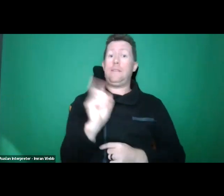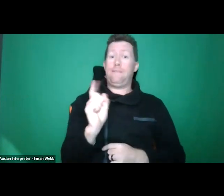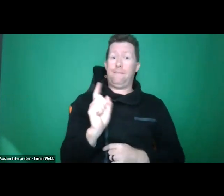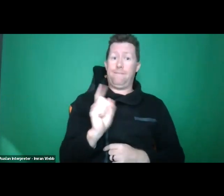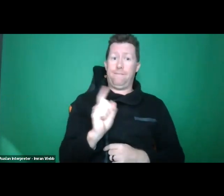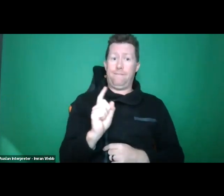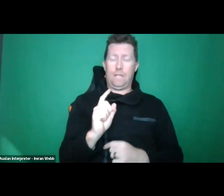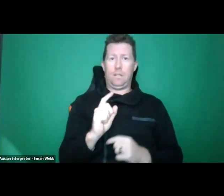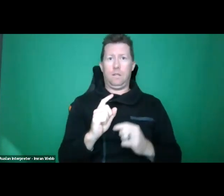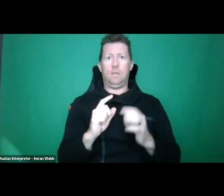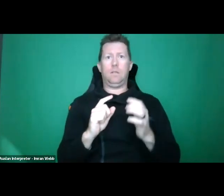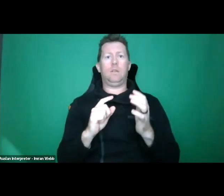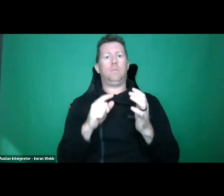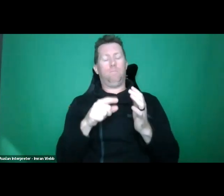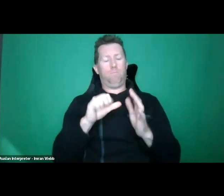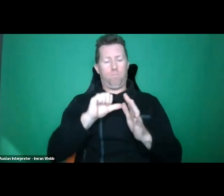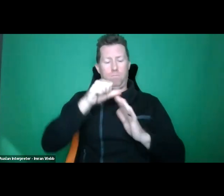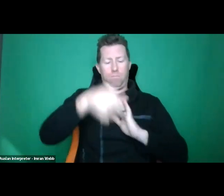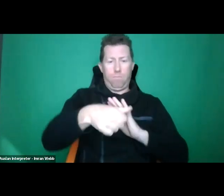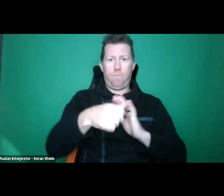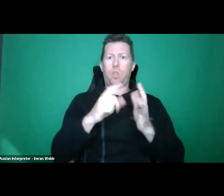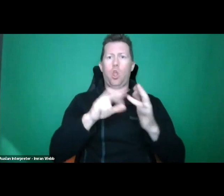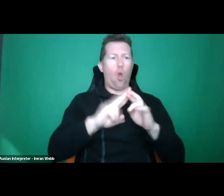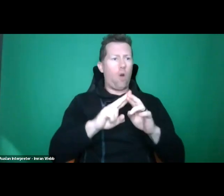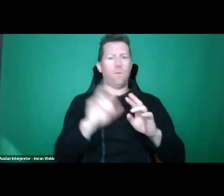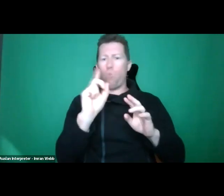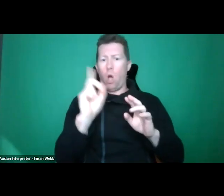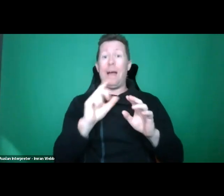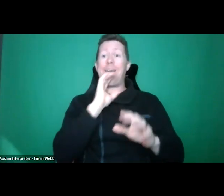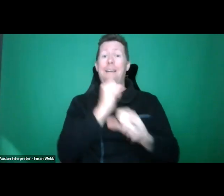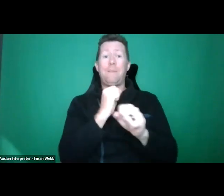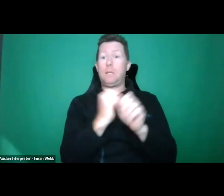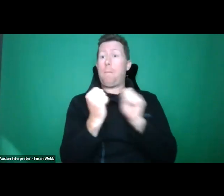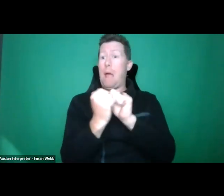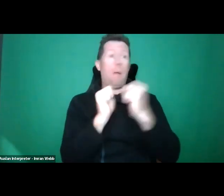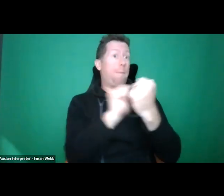a series of governmental partners provide data to it,